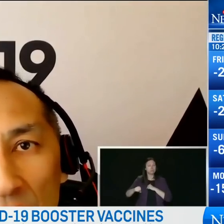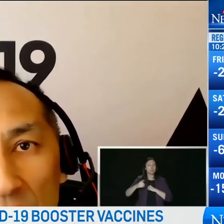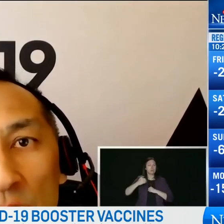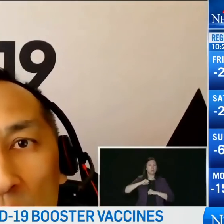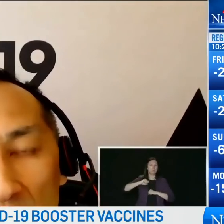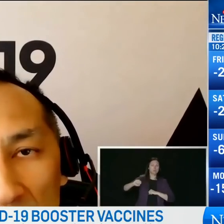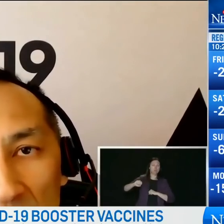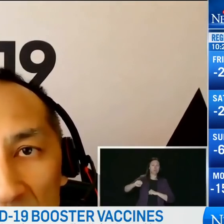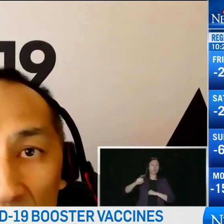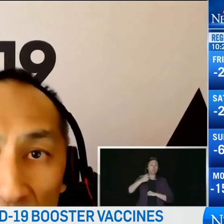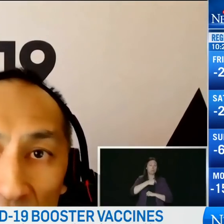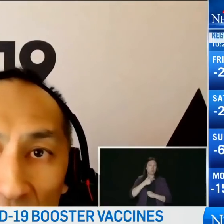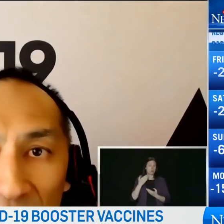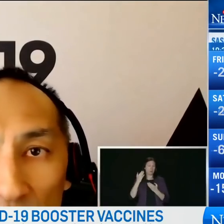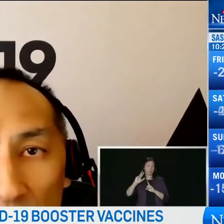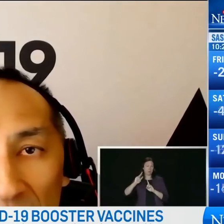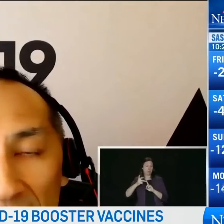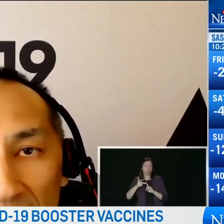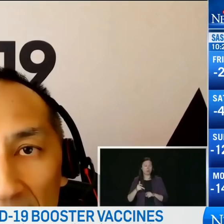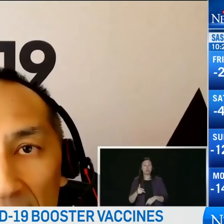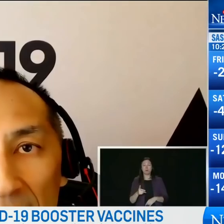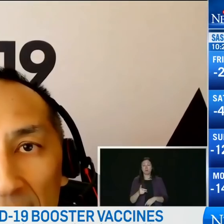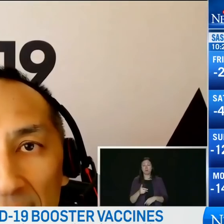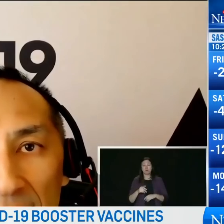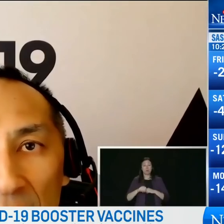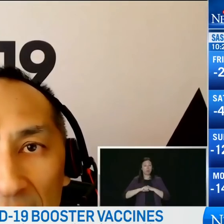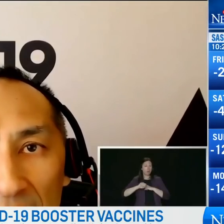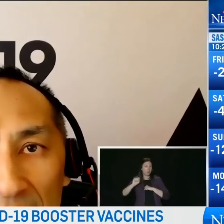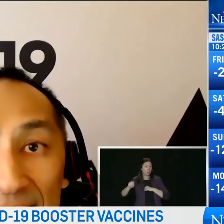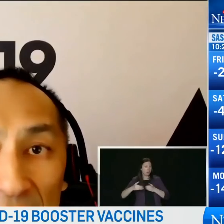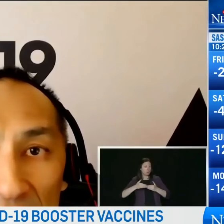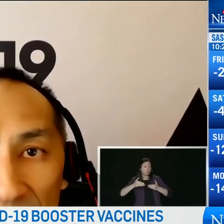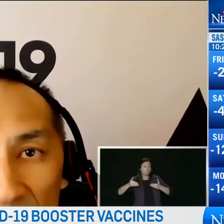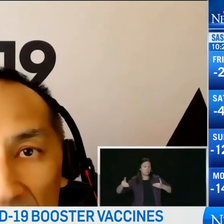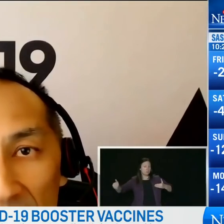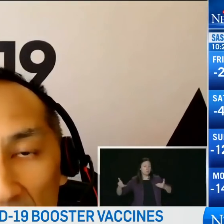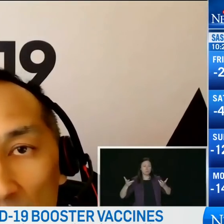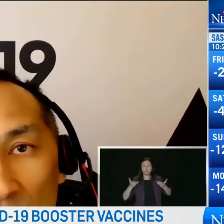THE LONGEVITY OF THE EFFECTIVENESS OF THE VACCINE WHICH IS WHY WE'RE RECOMMENDING